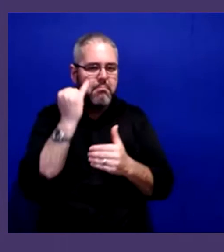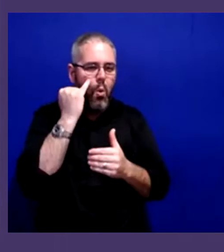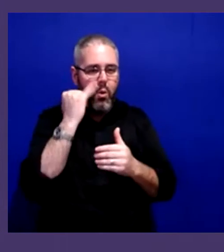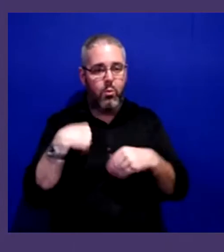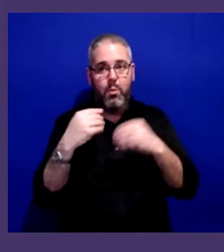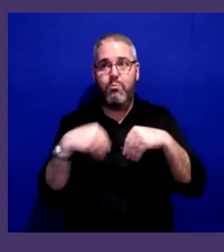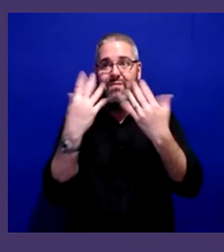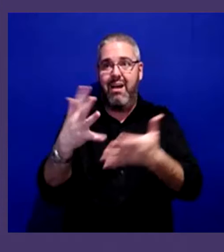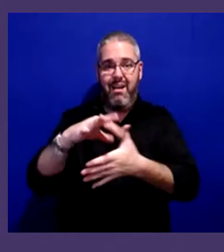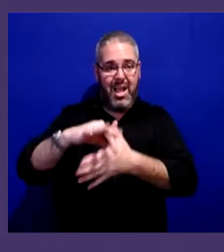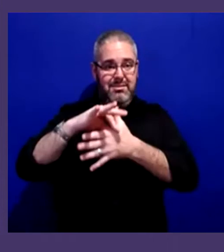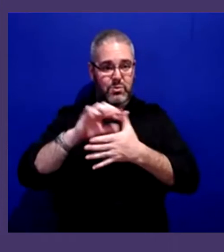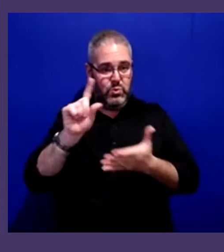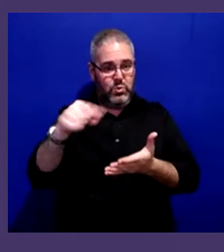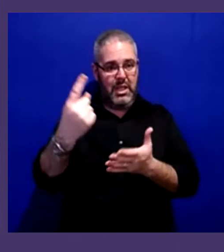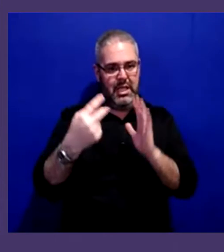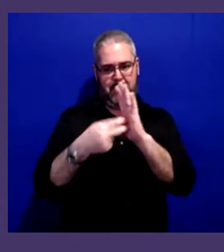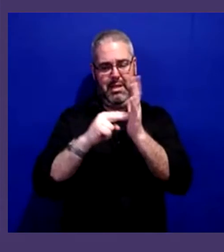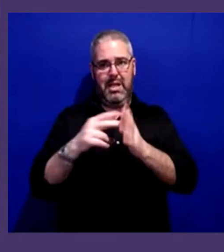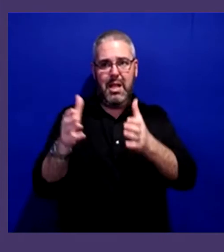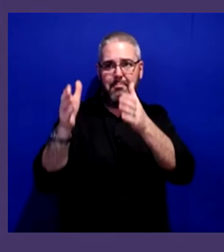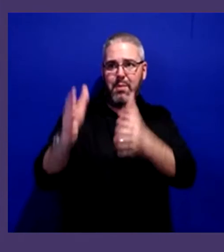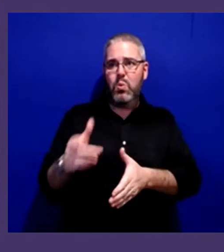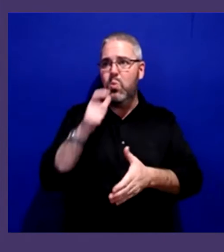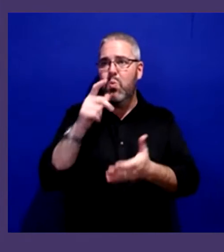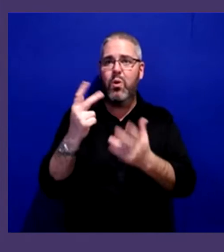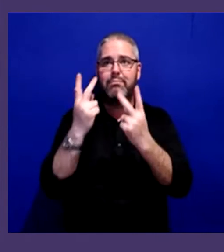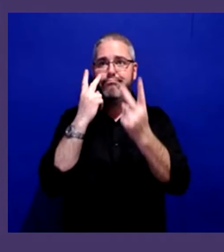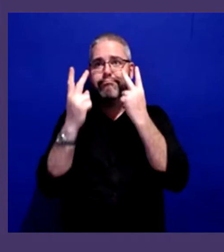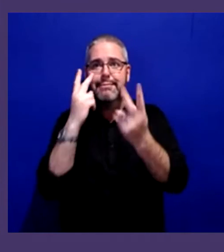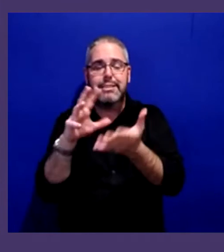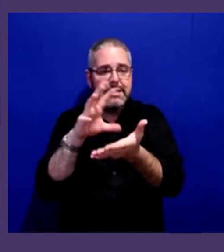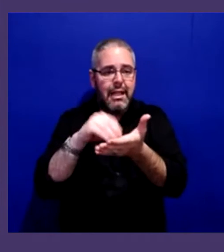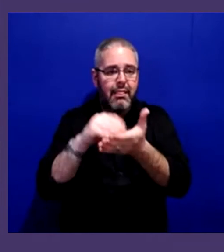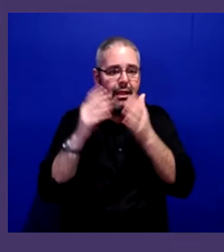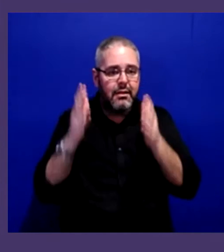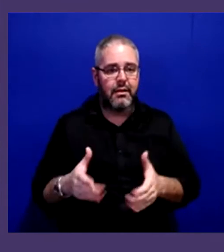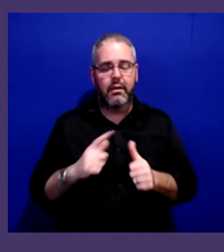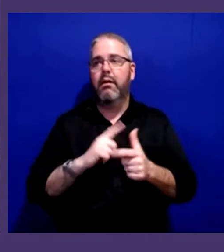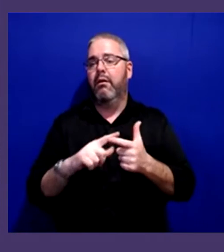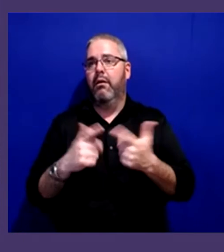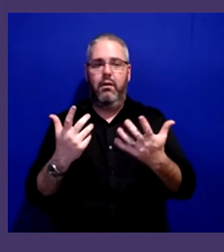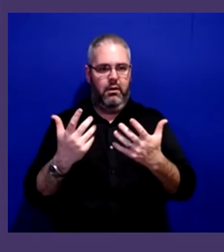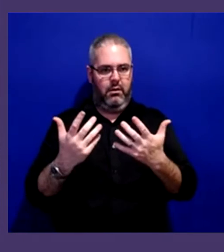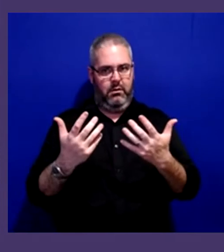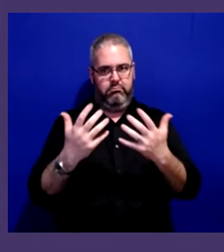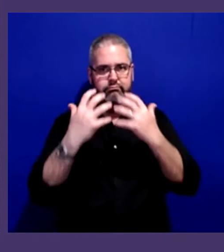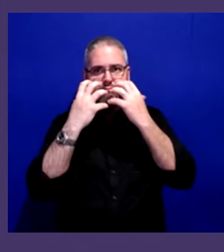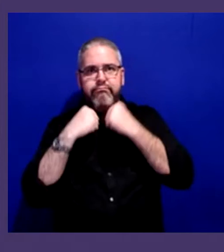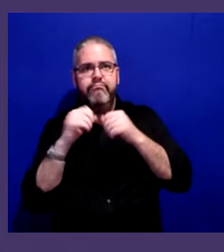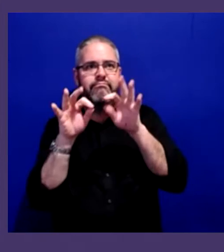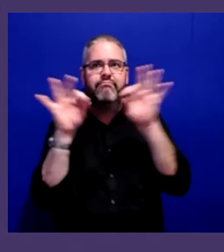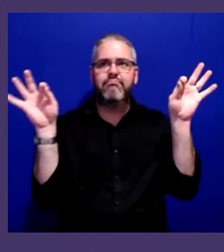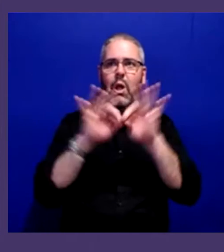people who are maybe are visual learners or derive a lot of value from video, might be left out of that experience.